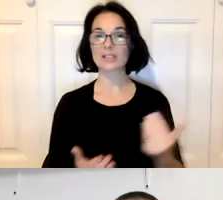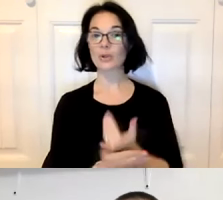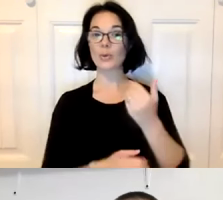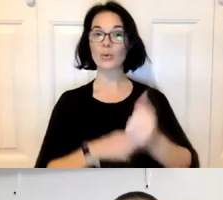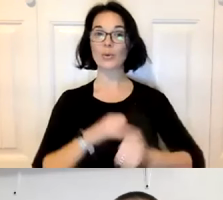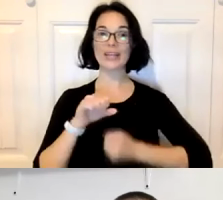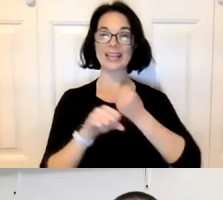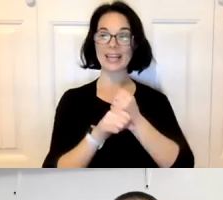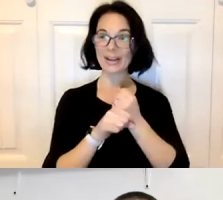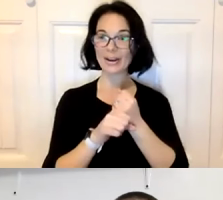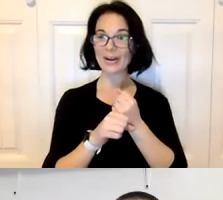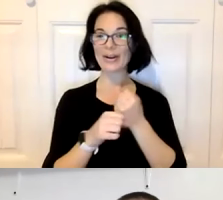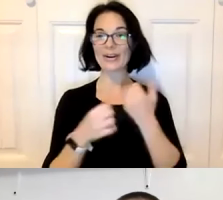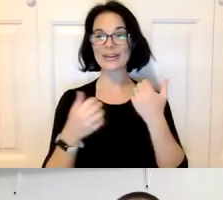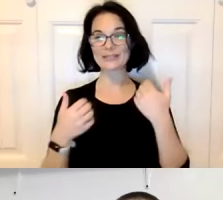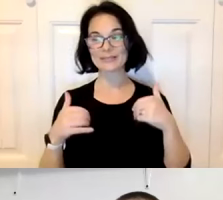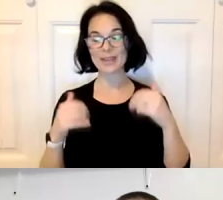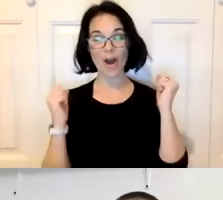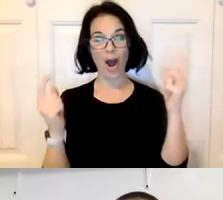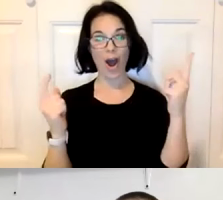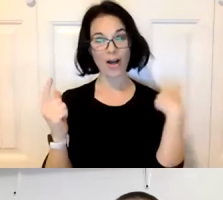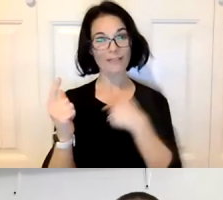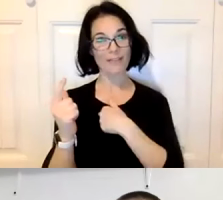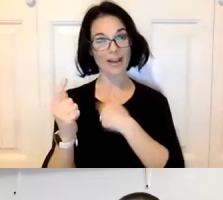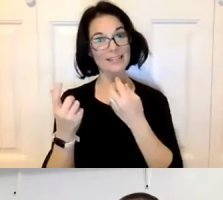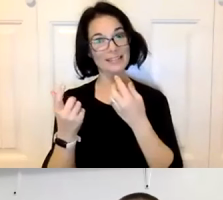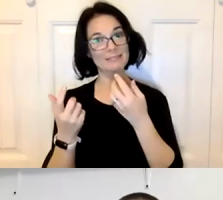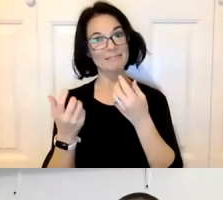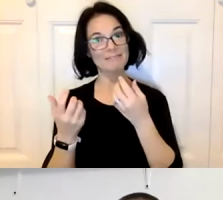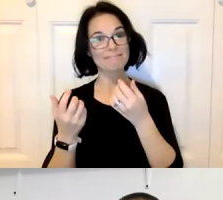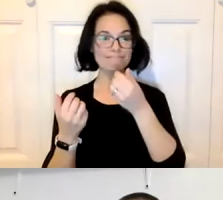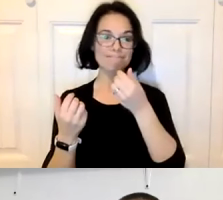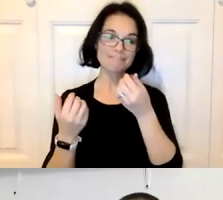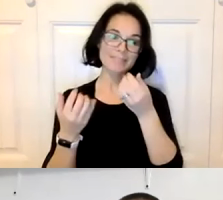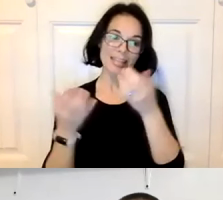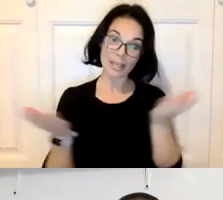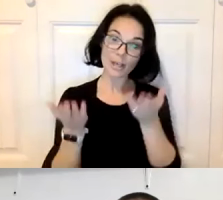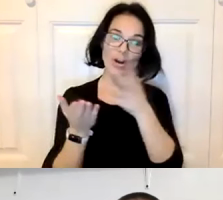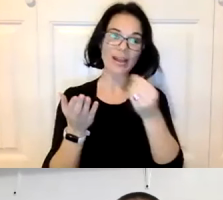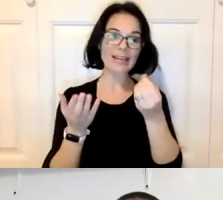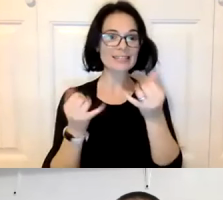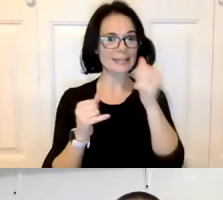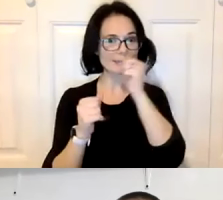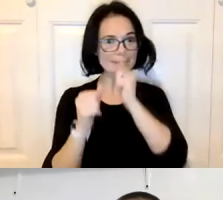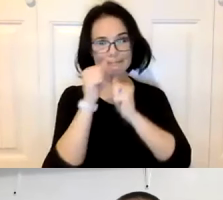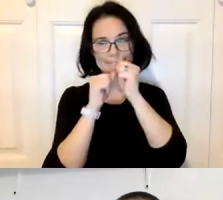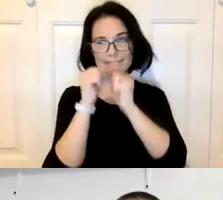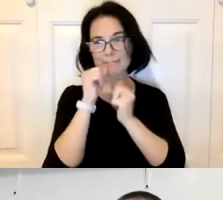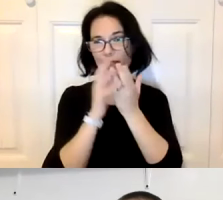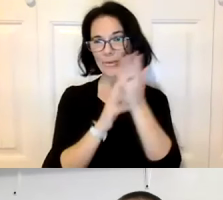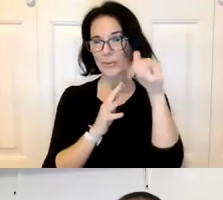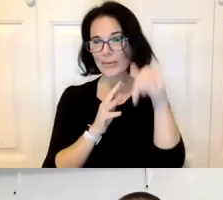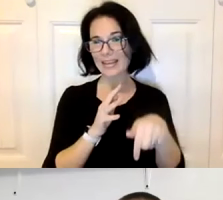we’re all still dealing with this pandemic. It appears to be getting worse every day.